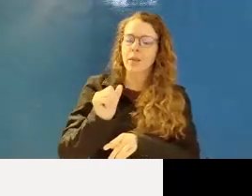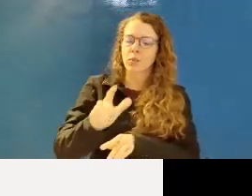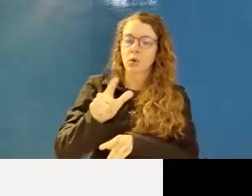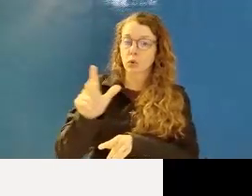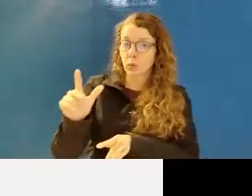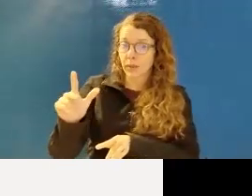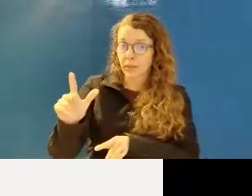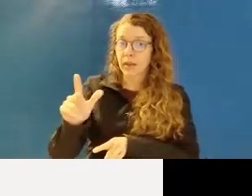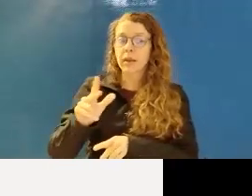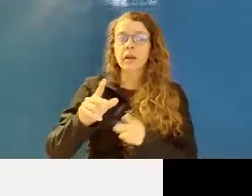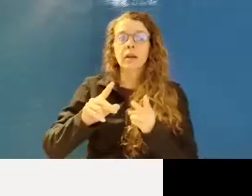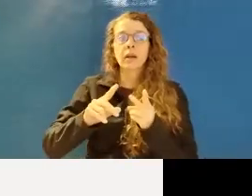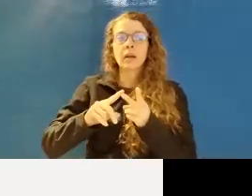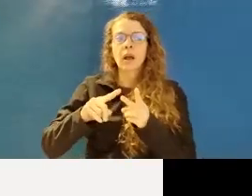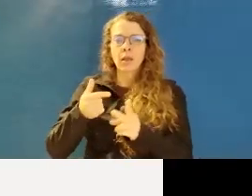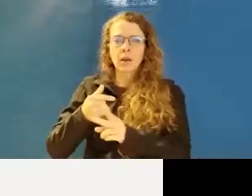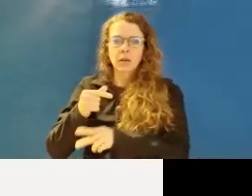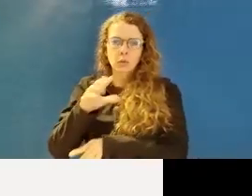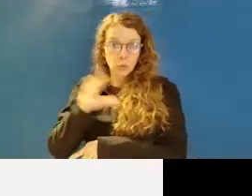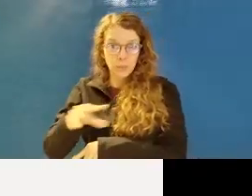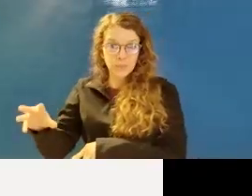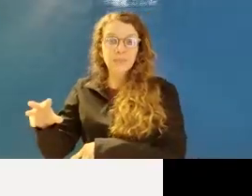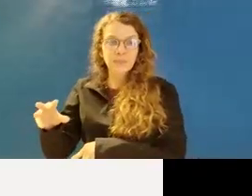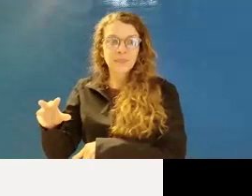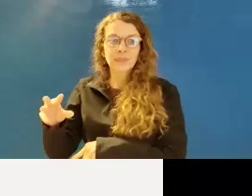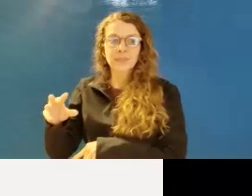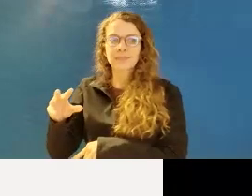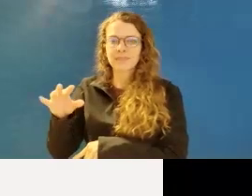And then we will have another session on Zoom on that Friday.